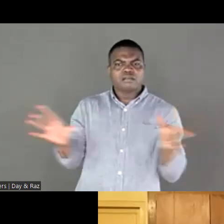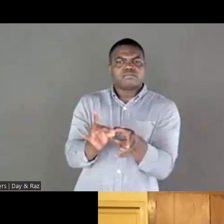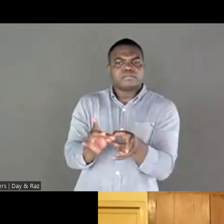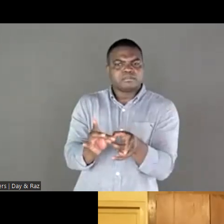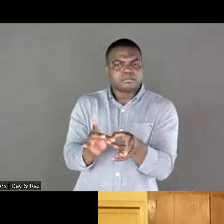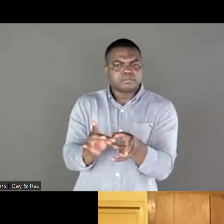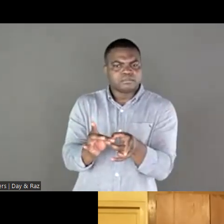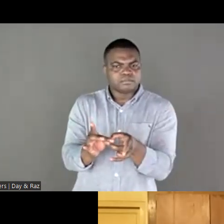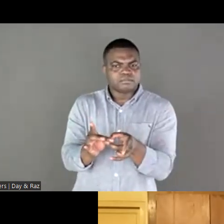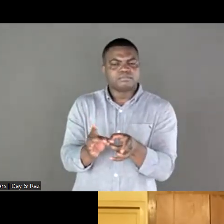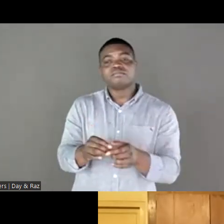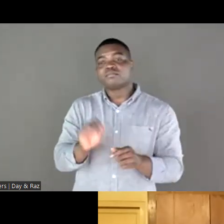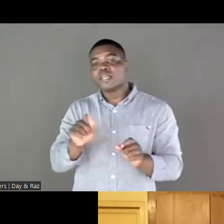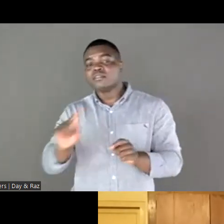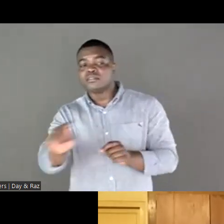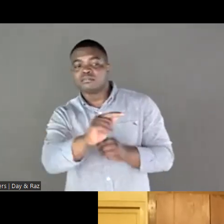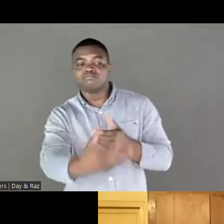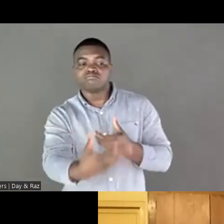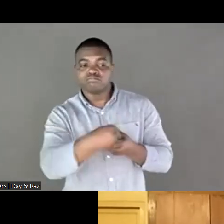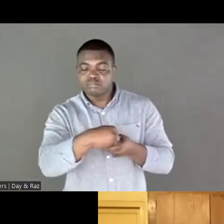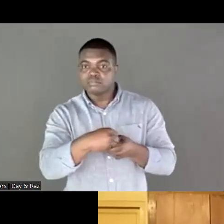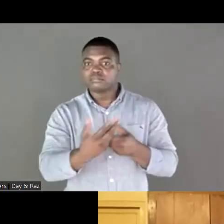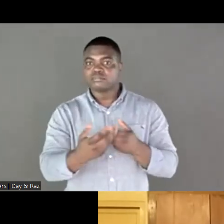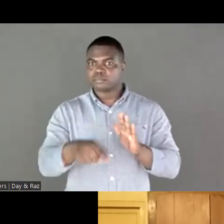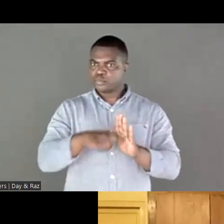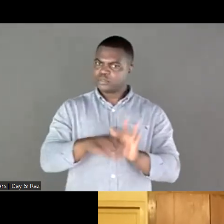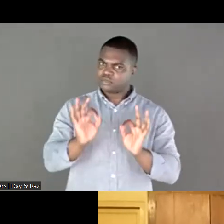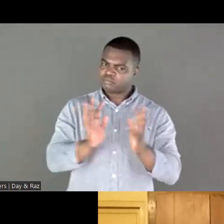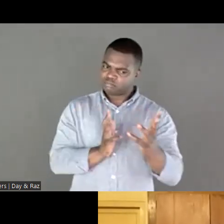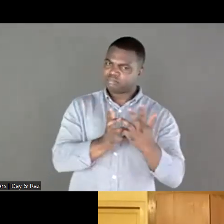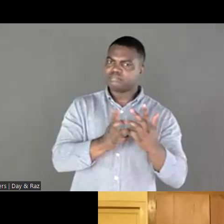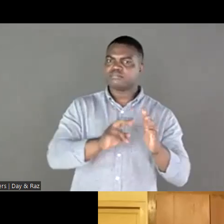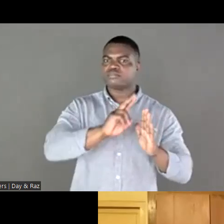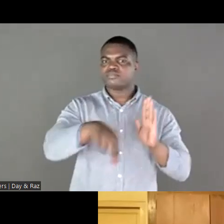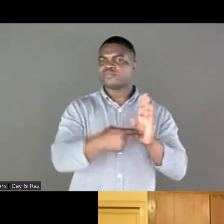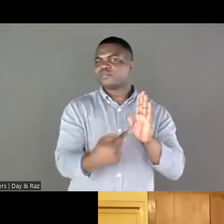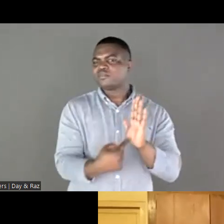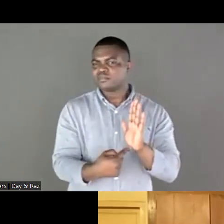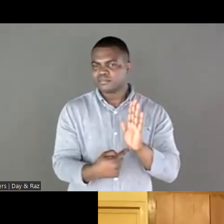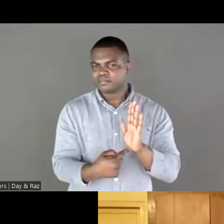example, the Sendai framework, so following the adoption of the Sendai Framework, you have the